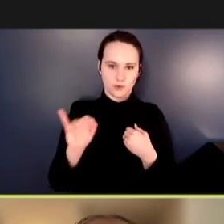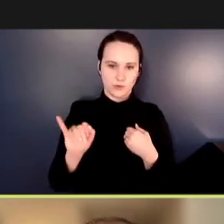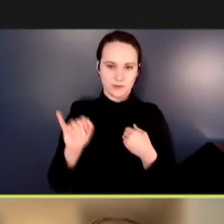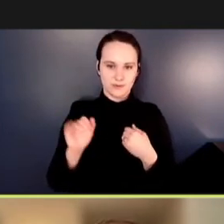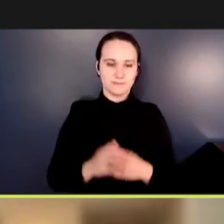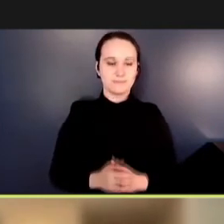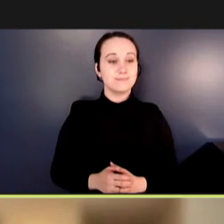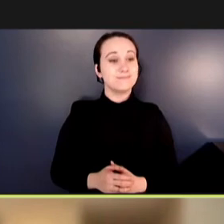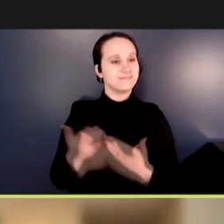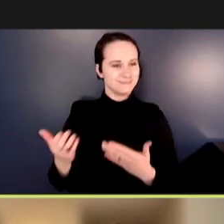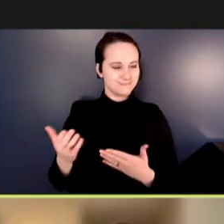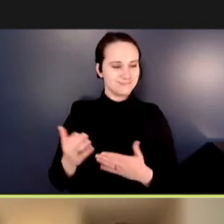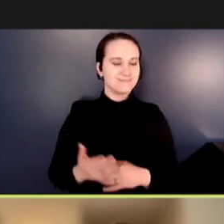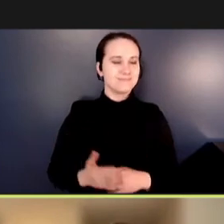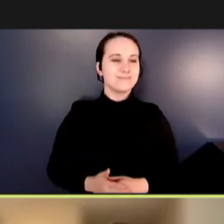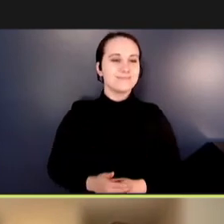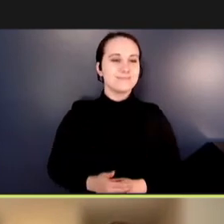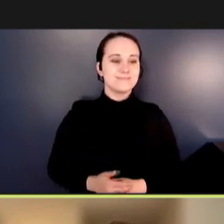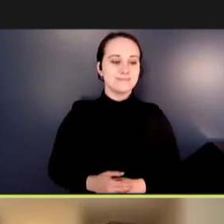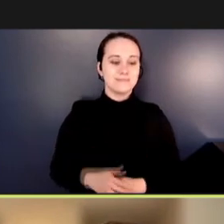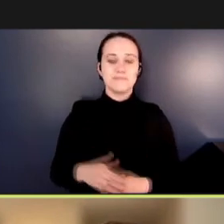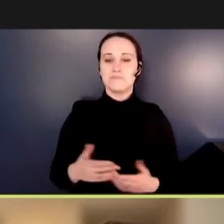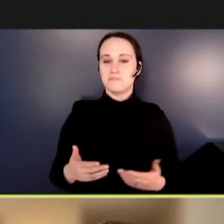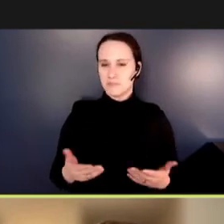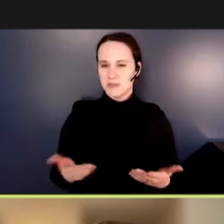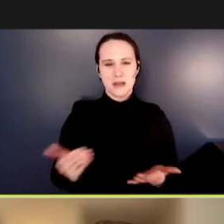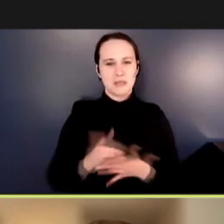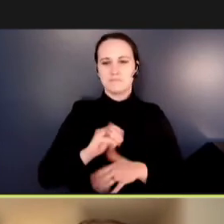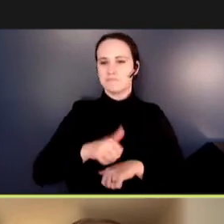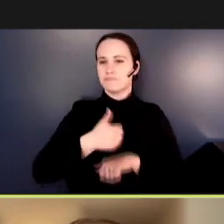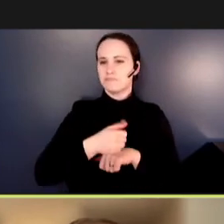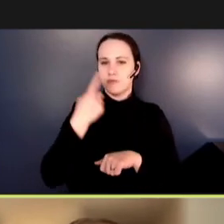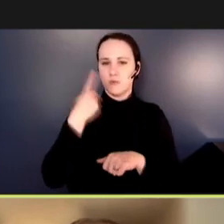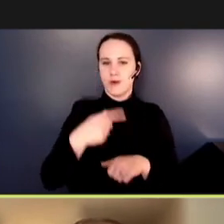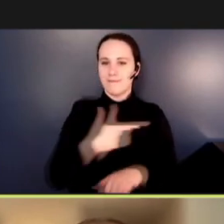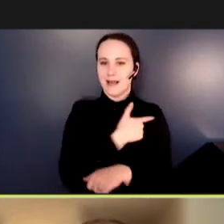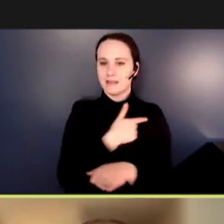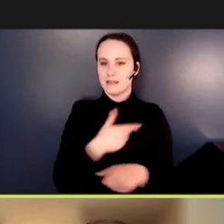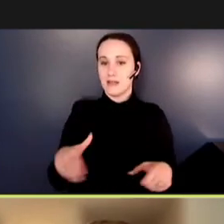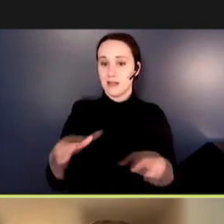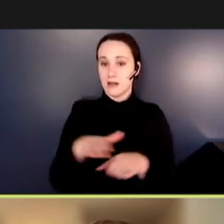Great. So just to kind of set the scene for vaccine coverage in the U.S.,